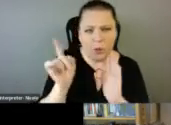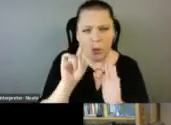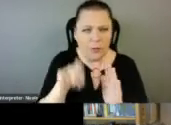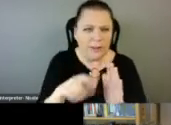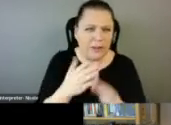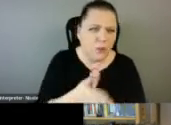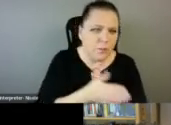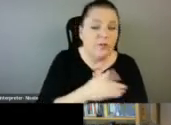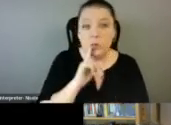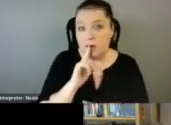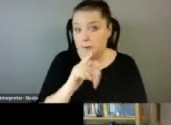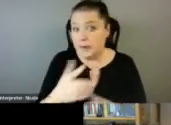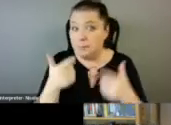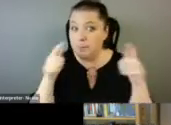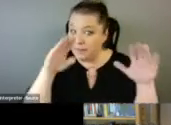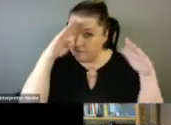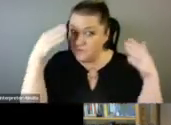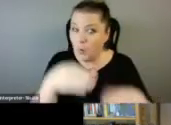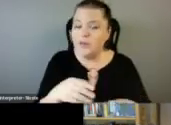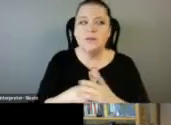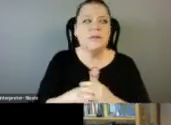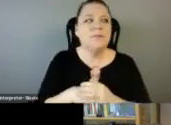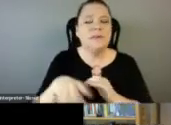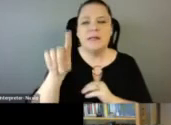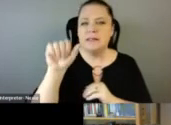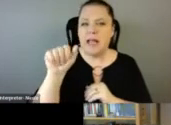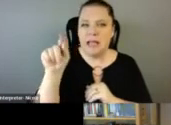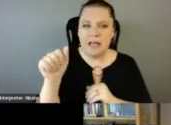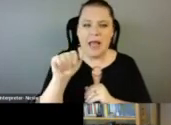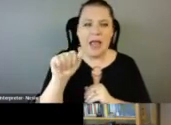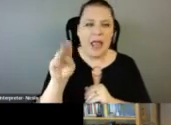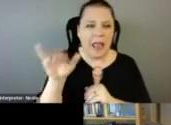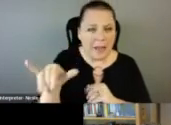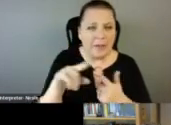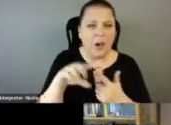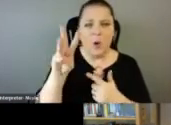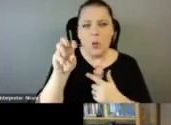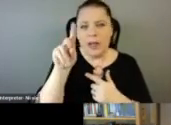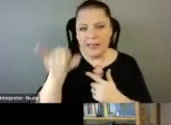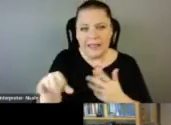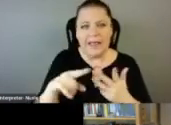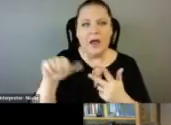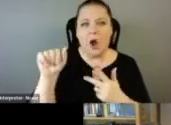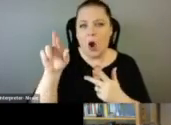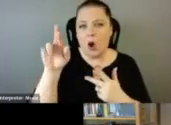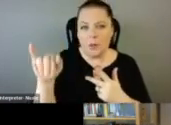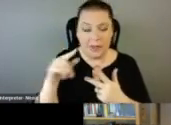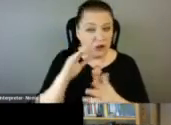support workgroup. The data that Amy Wendy and Ra had shared, they really has been recently